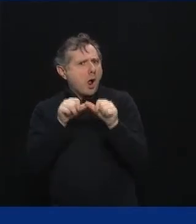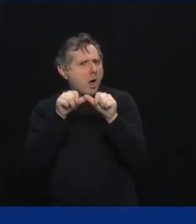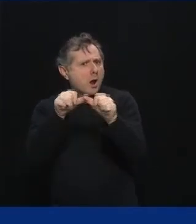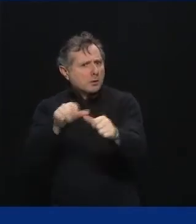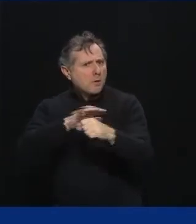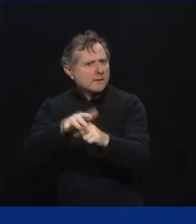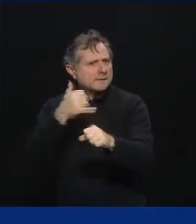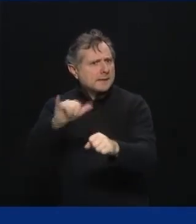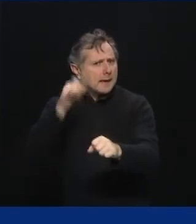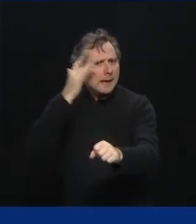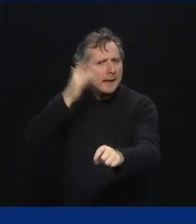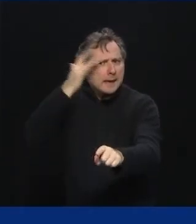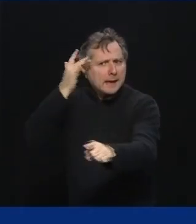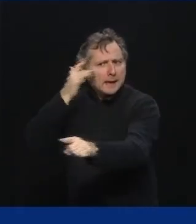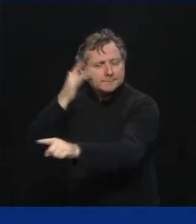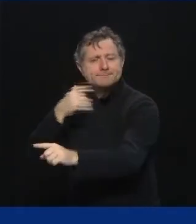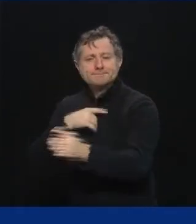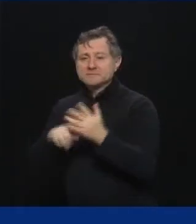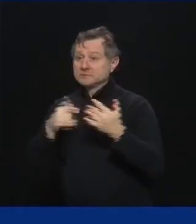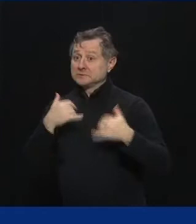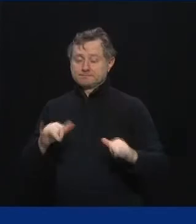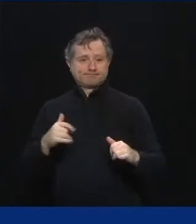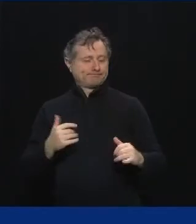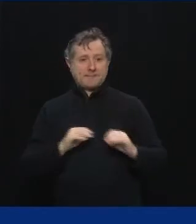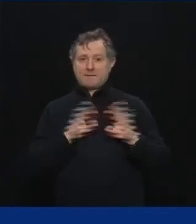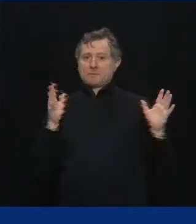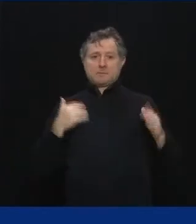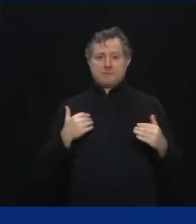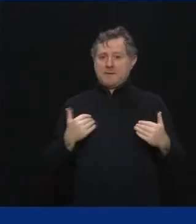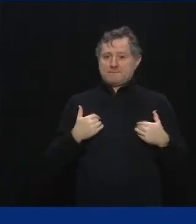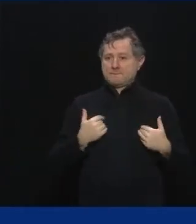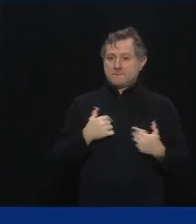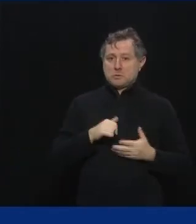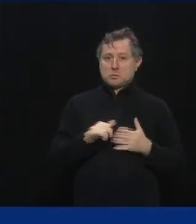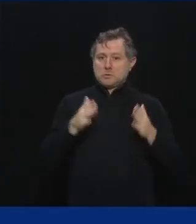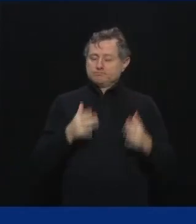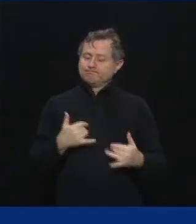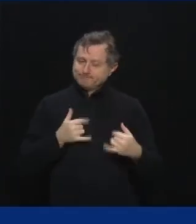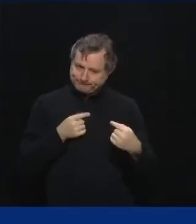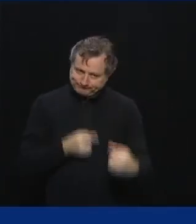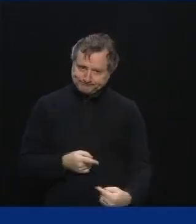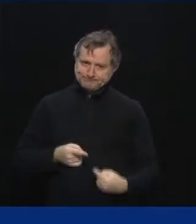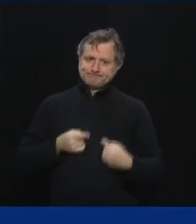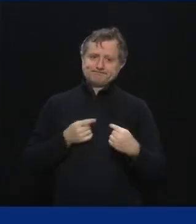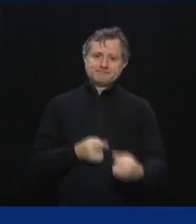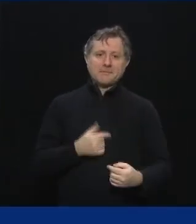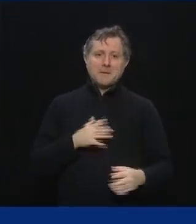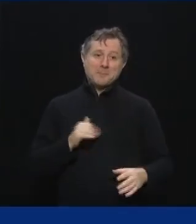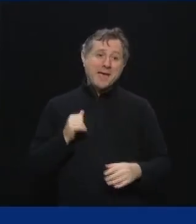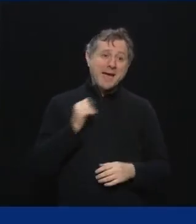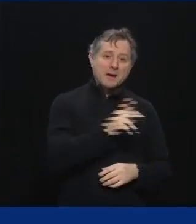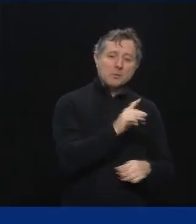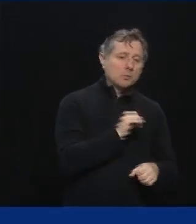WE WILL LEAD ON THIS INITIATIVE. THAT IS WHAT WE'RE GOING TO BE ANNOUNCING IN THE NEXT COUPLE OF THIS BECAUSE CLEARLY IT IS STILL